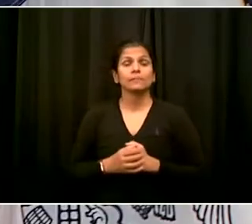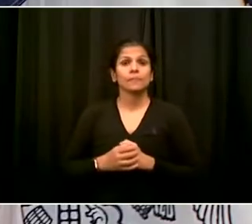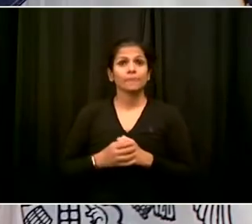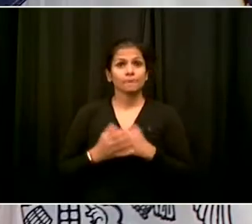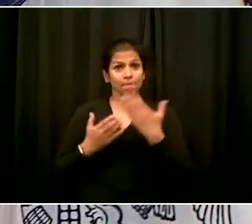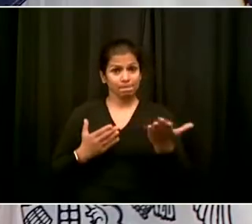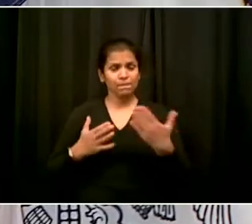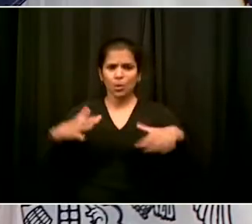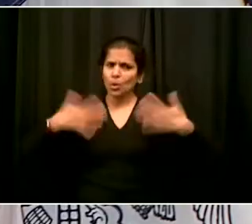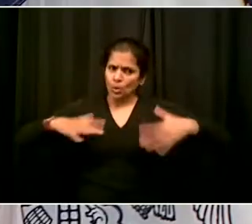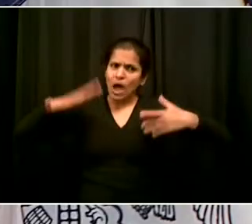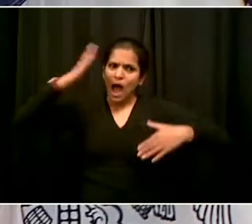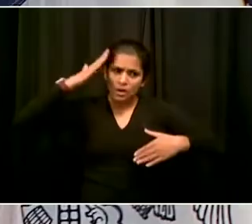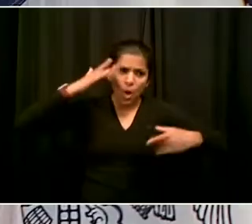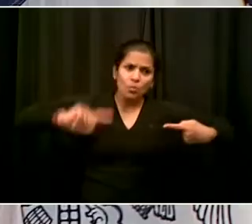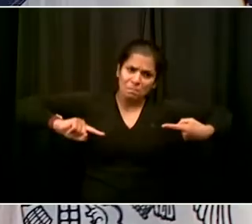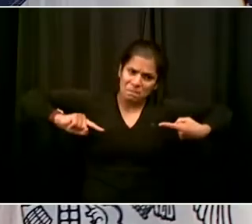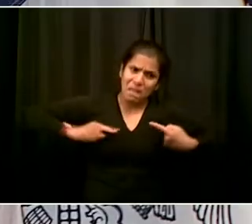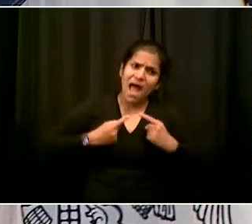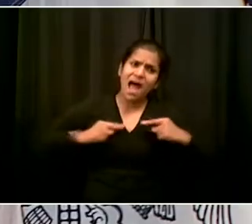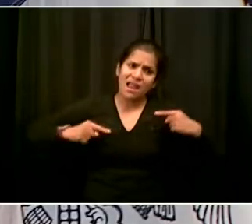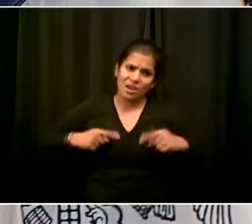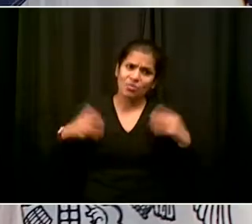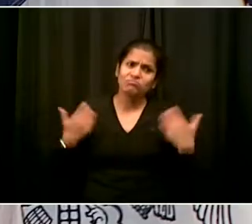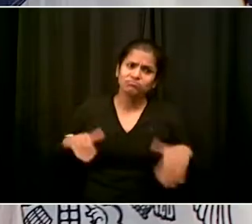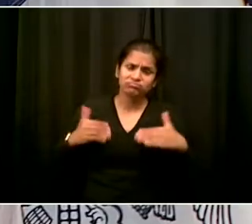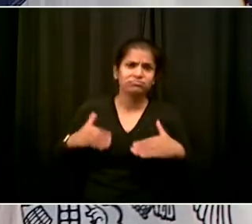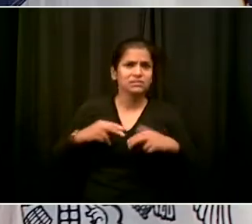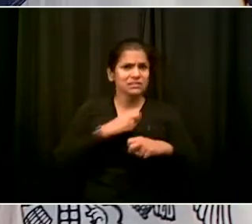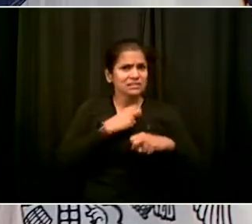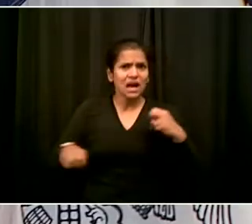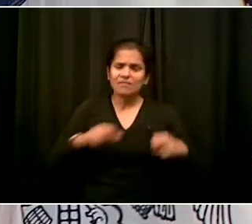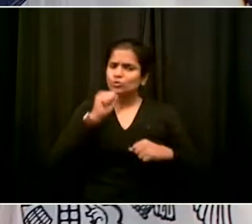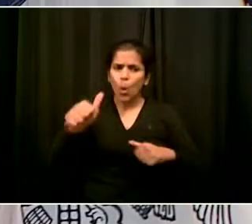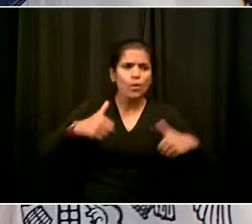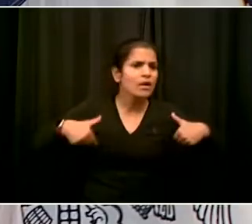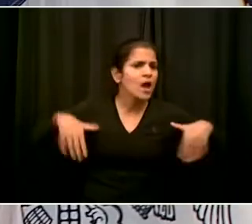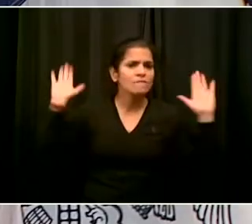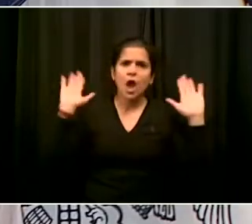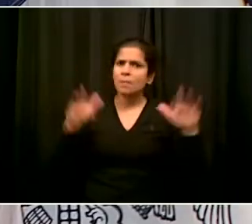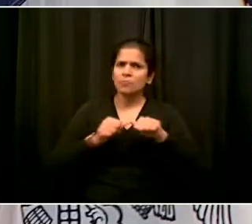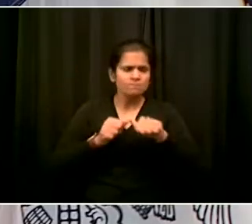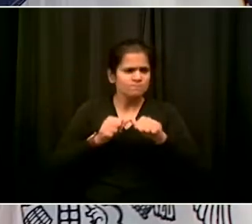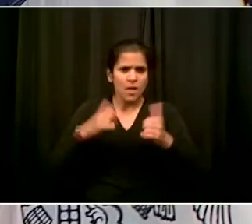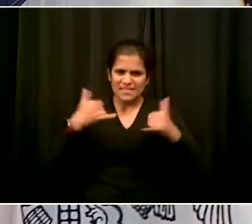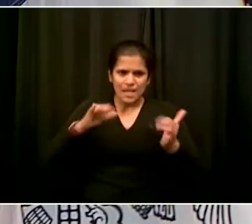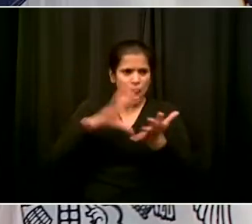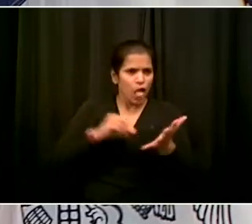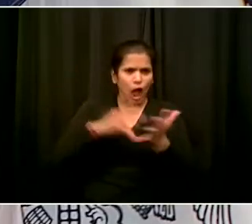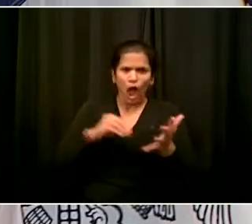ALL OF THAT HASAS MADEDE US STRONGER, EVEN THOUGH NONE OF US WISH WE WENT THROUGH ANY OF THIS